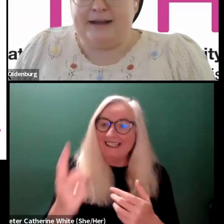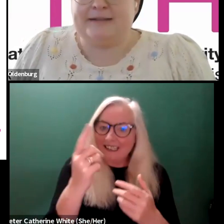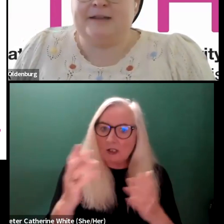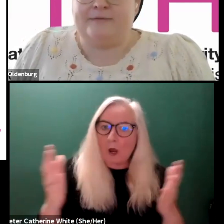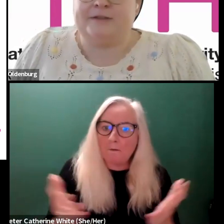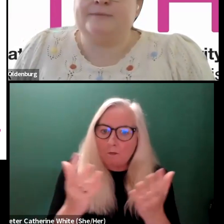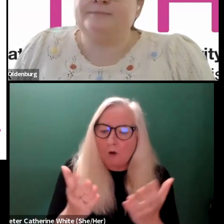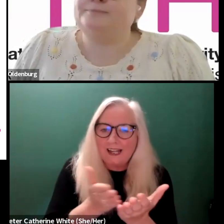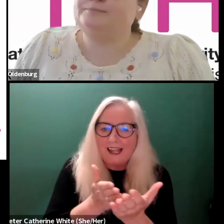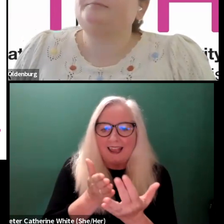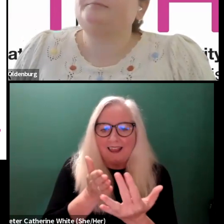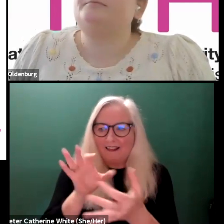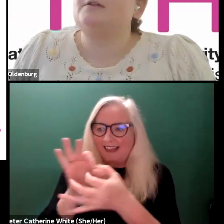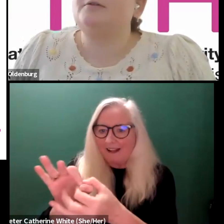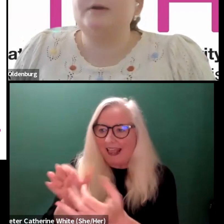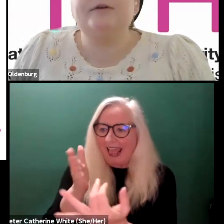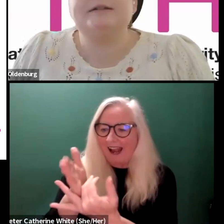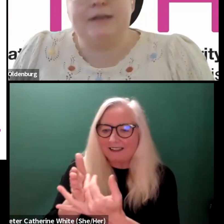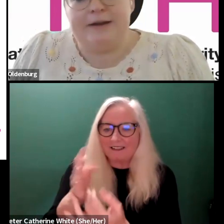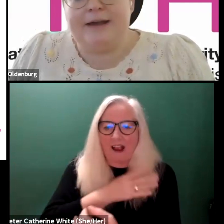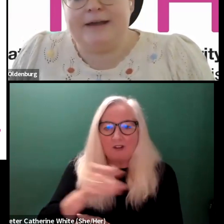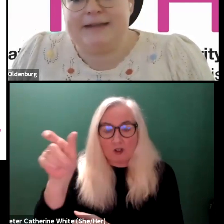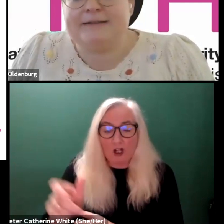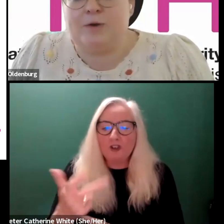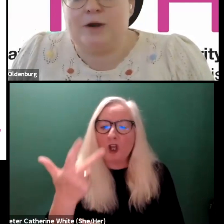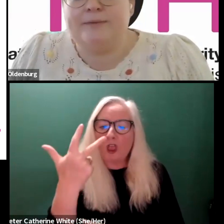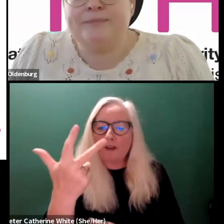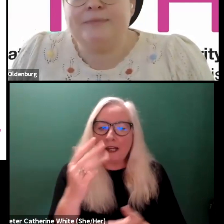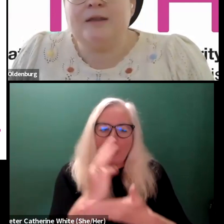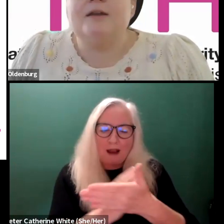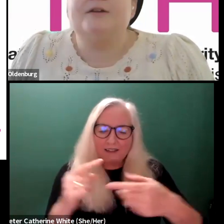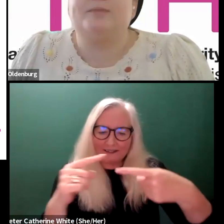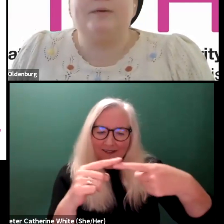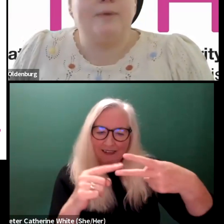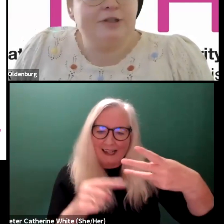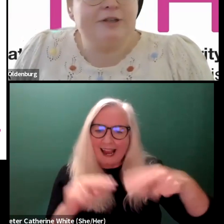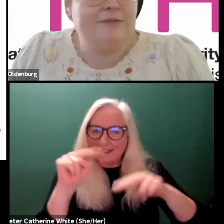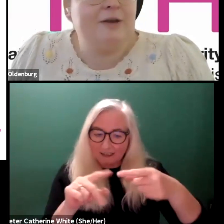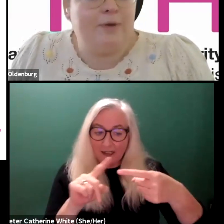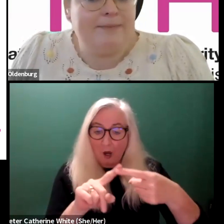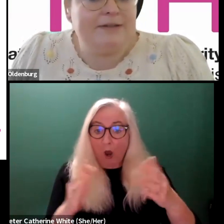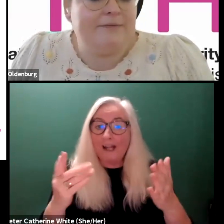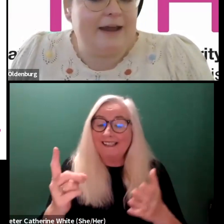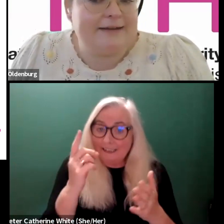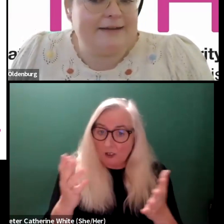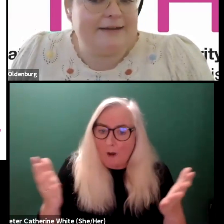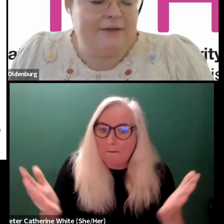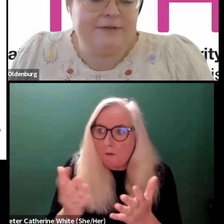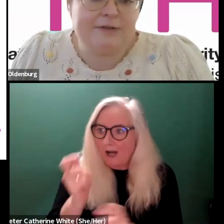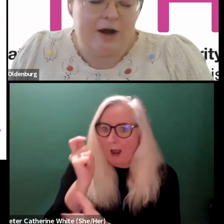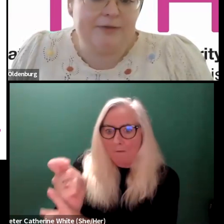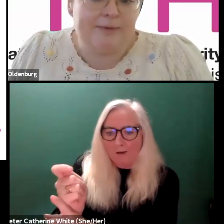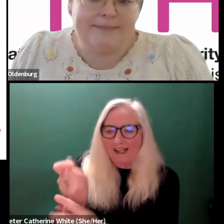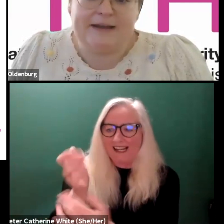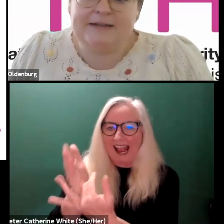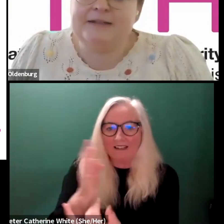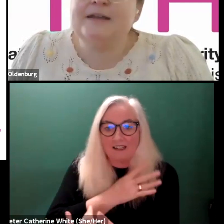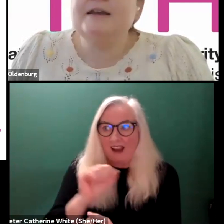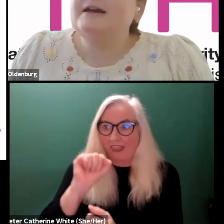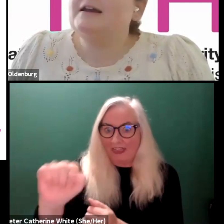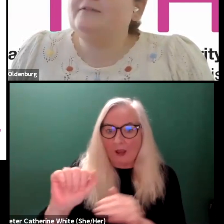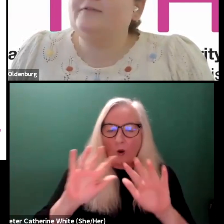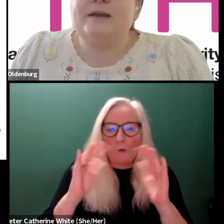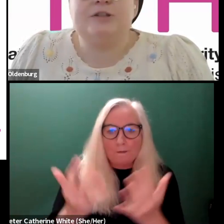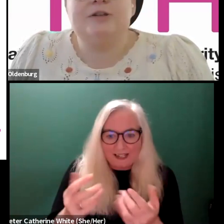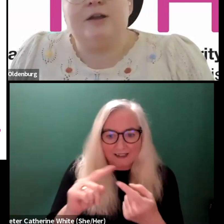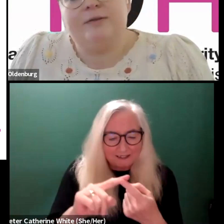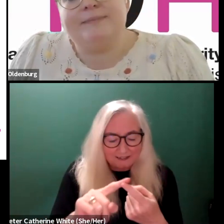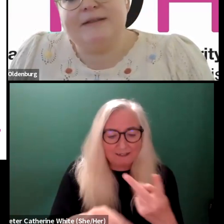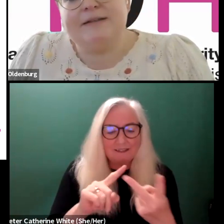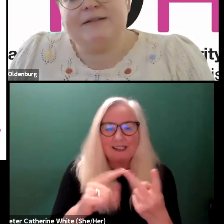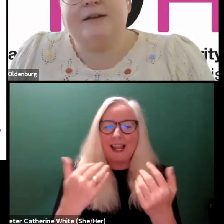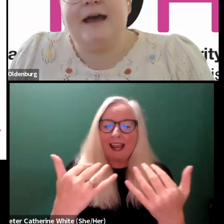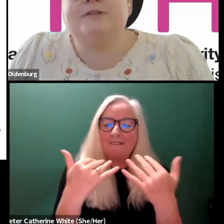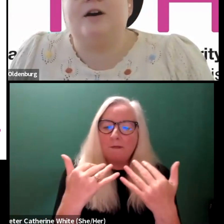The 3 criteria assessed were The promotion of the appointment of an access officer on the website. Information on the website on how to contact the access officer.